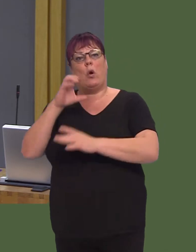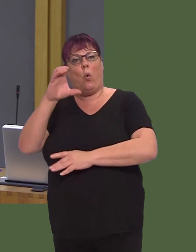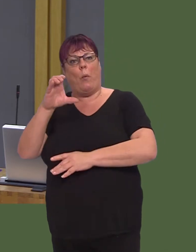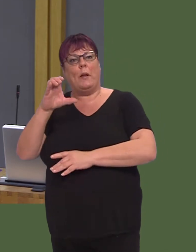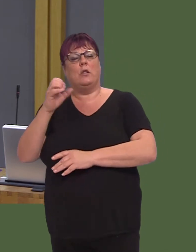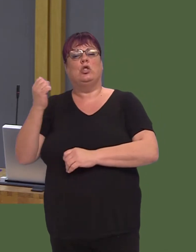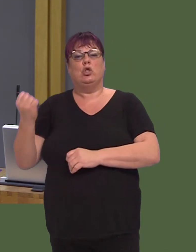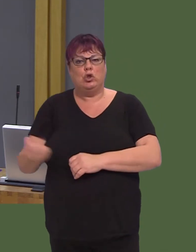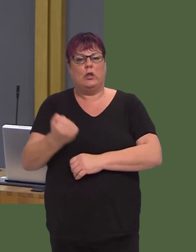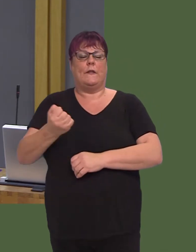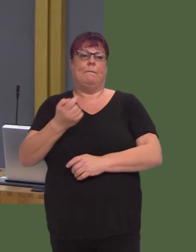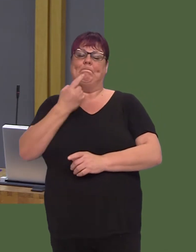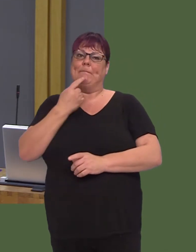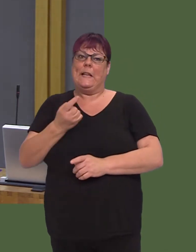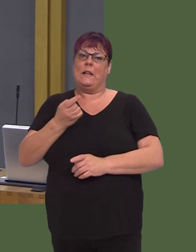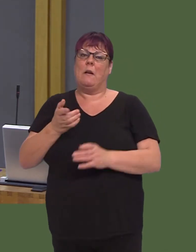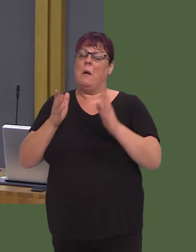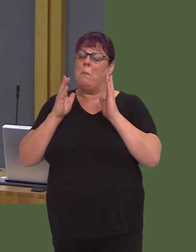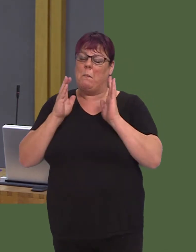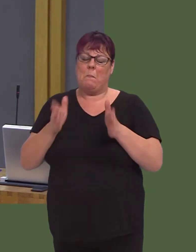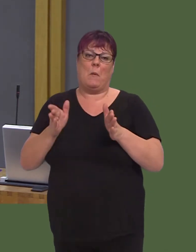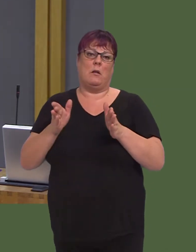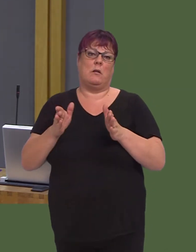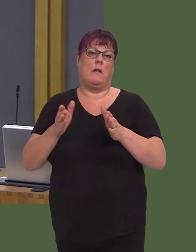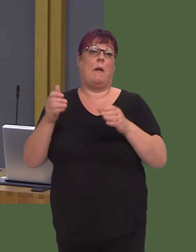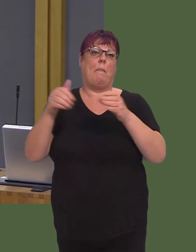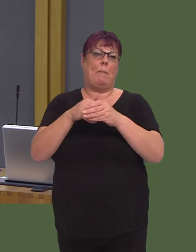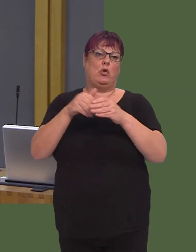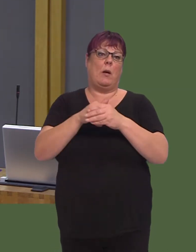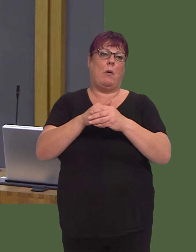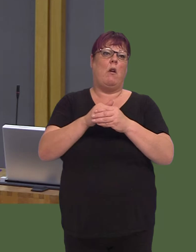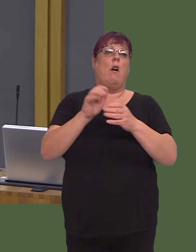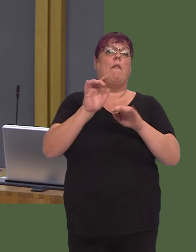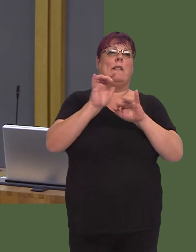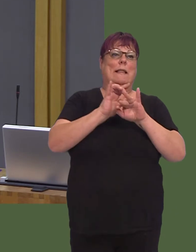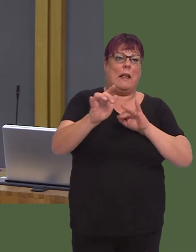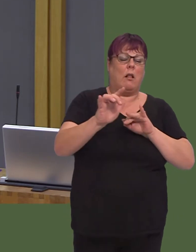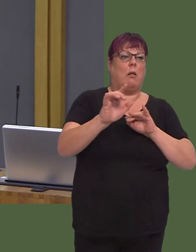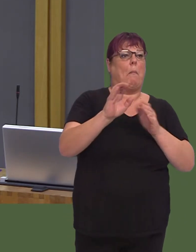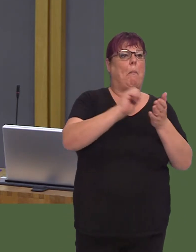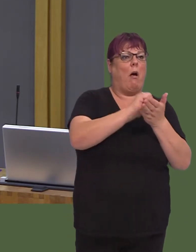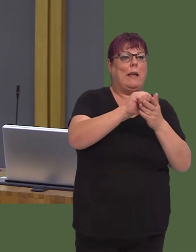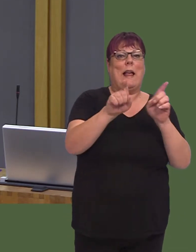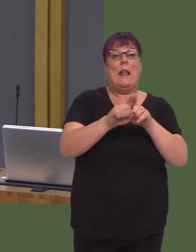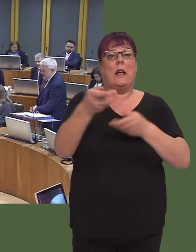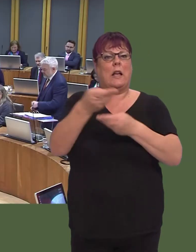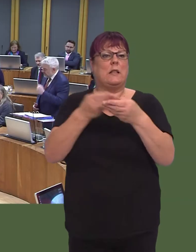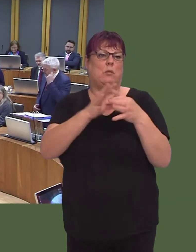has been in not having insisted from the outset that there would have to be membership of the single market and the customs union?